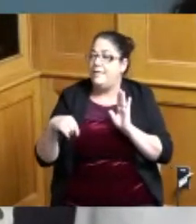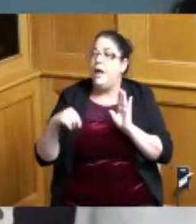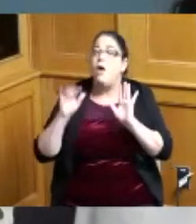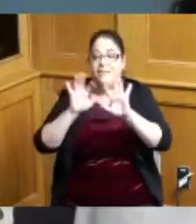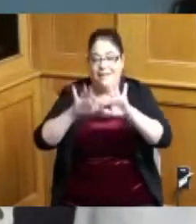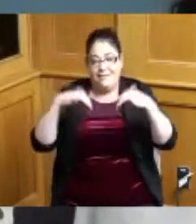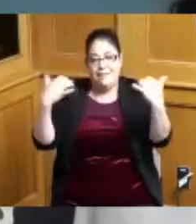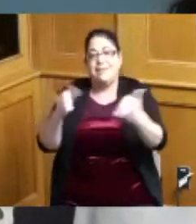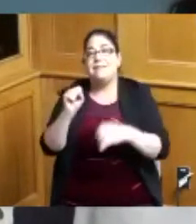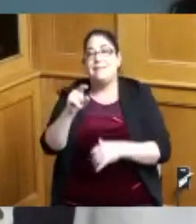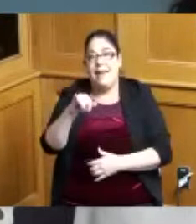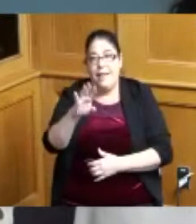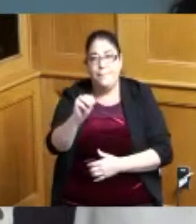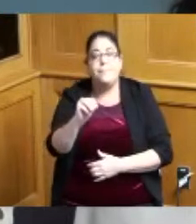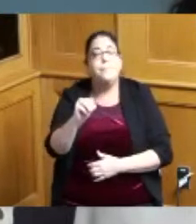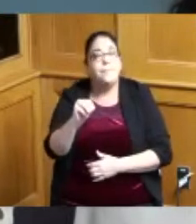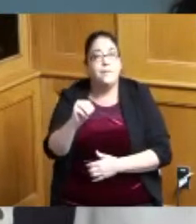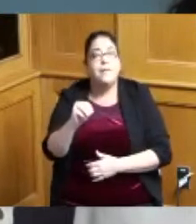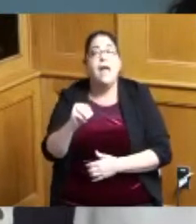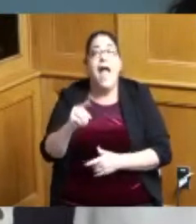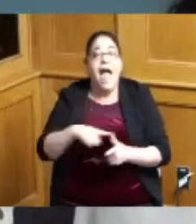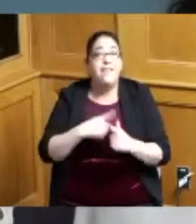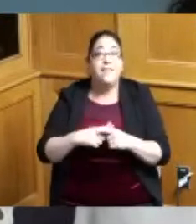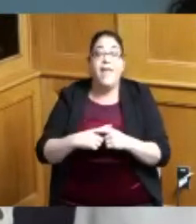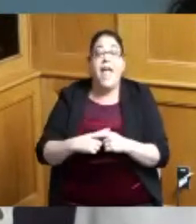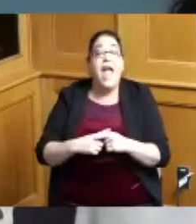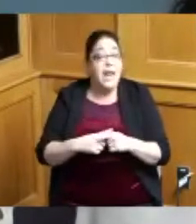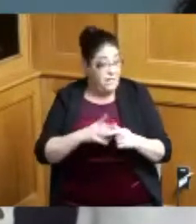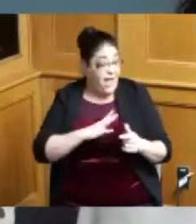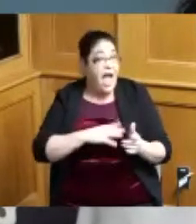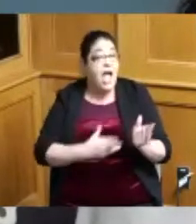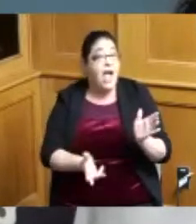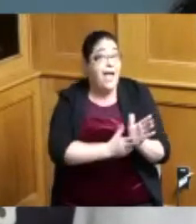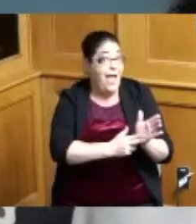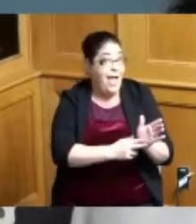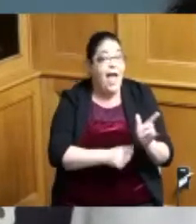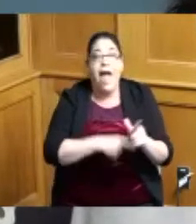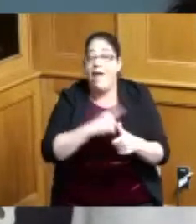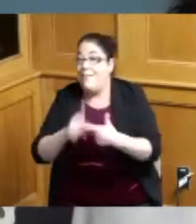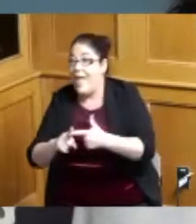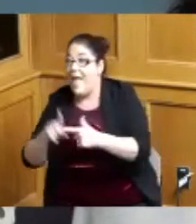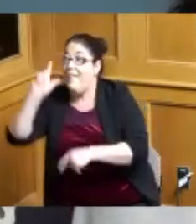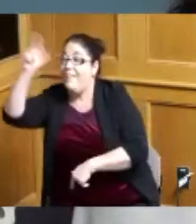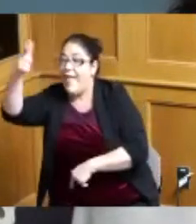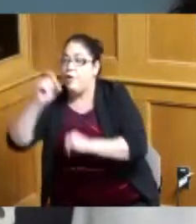but then verbally we advertised something else we saw this with the bus levy we came in with certain